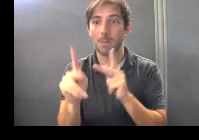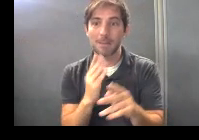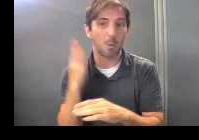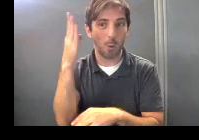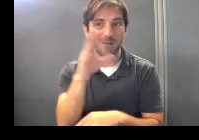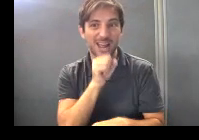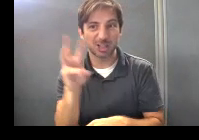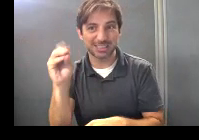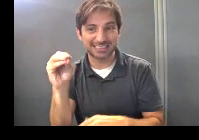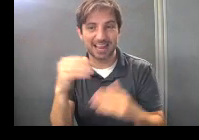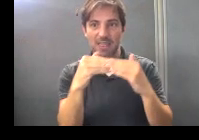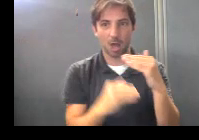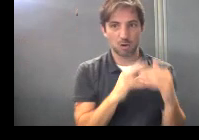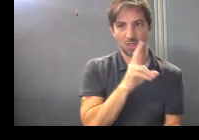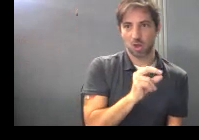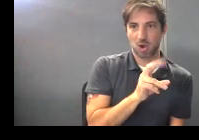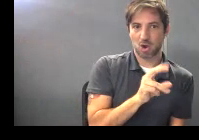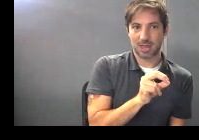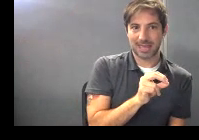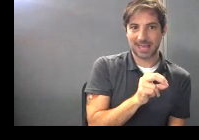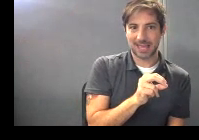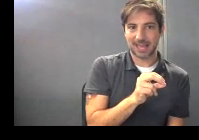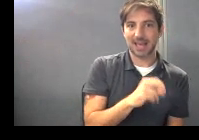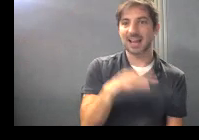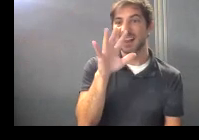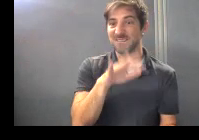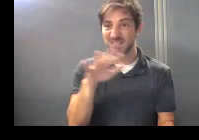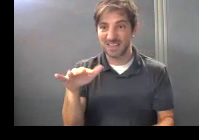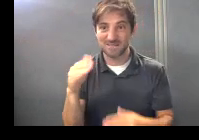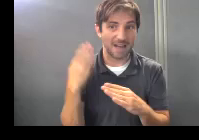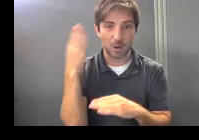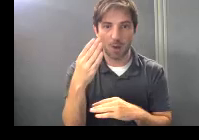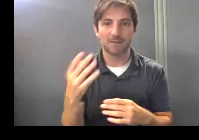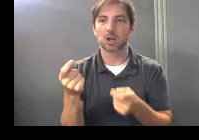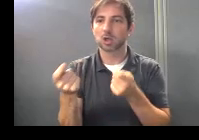THE 55 PLUS AGE GROUP CONTROLS THREE QUARTERS OF AMERICA'S WEALTH.